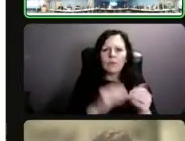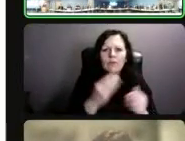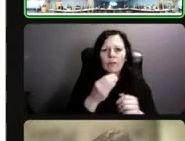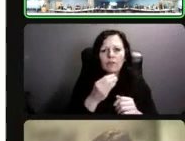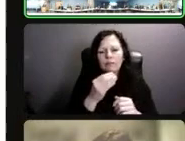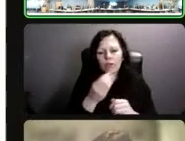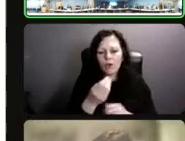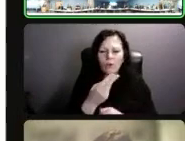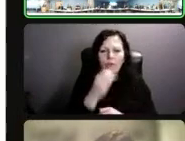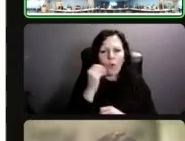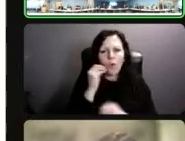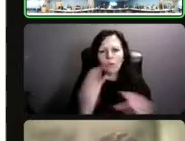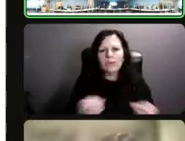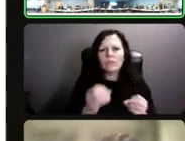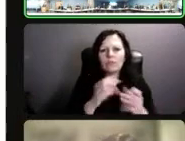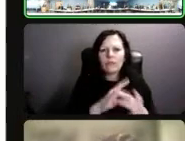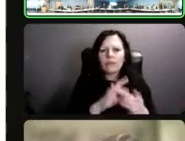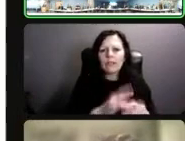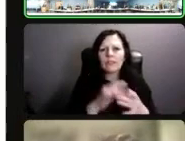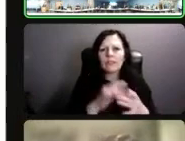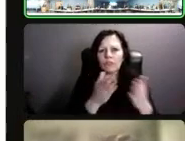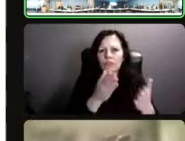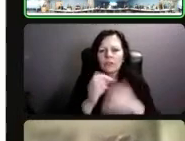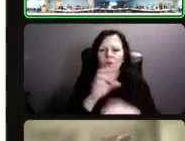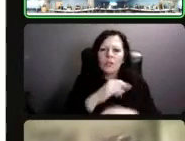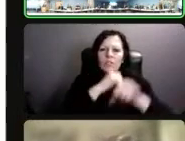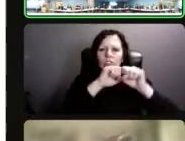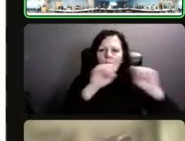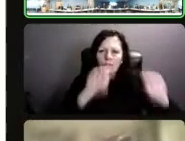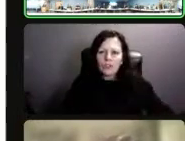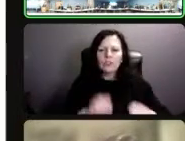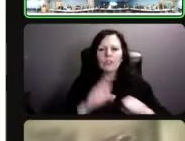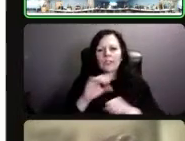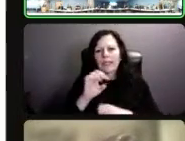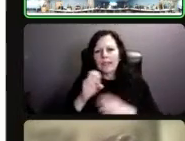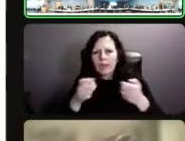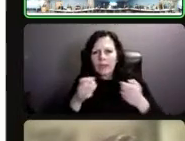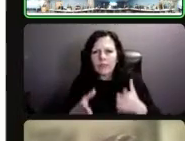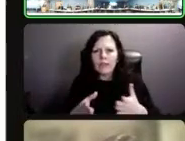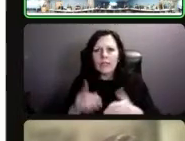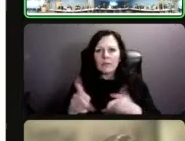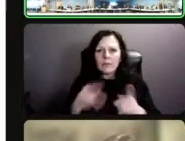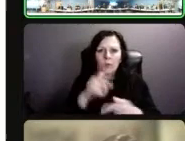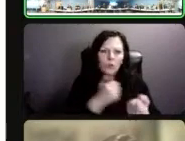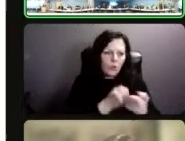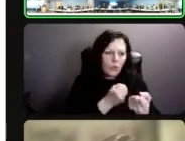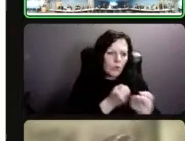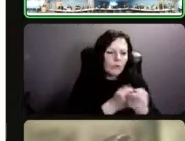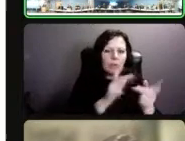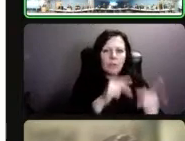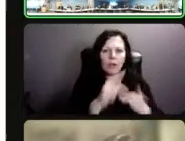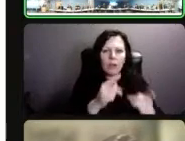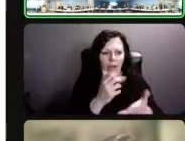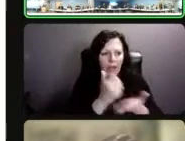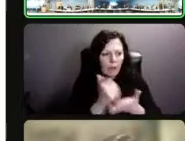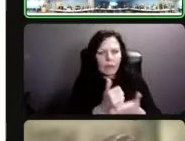INTERESTED IN SEEING A LEVY THAT DIDN'T THAT INCLUDED SOME OF THOSE HOMELESS RELATED